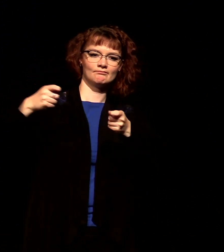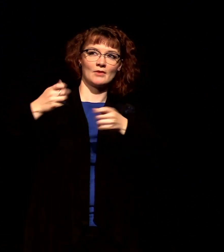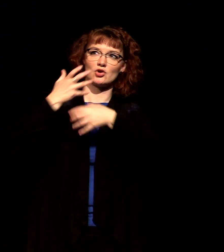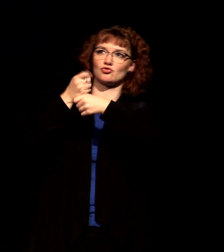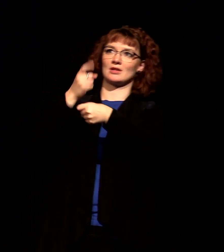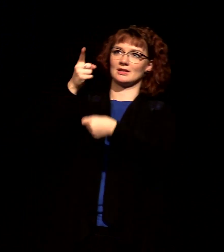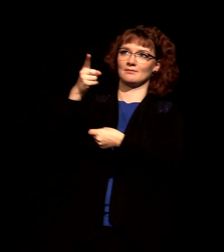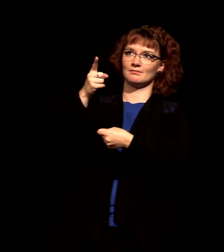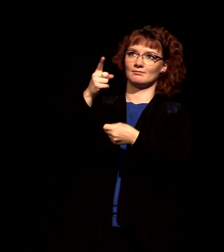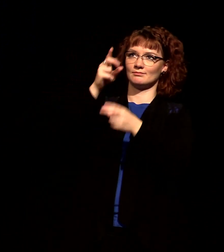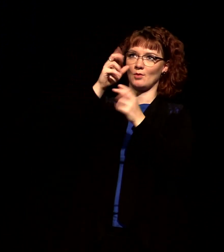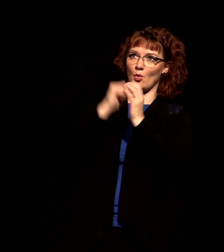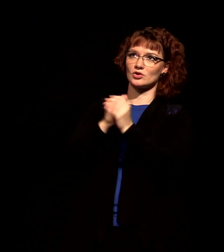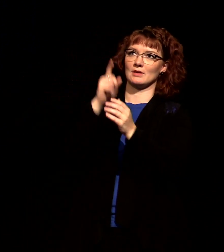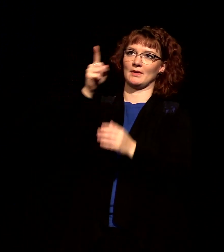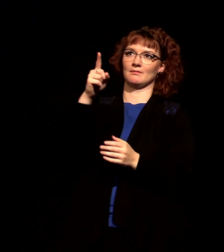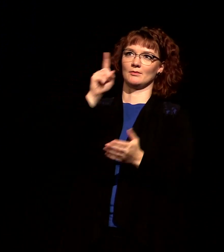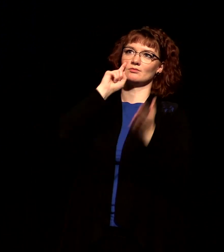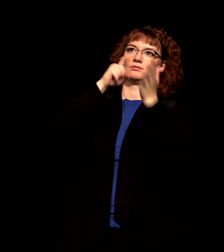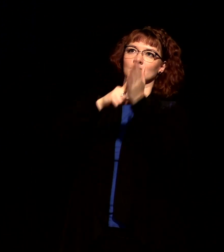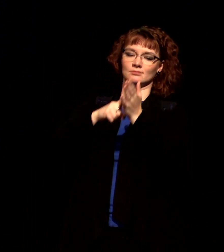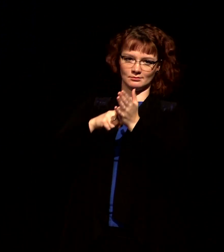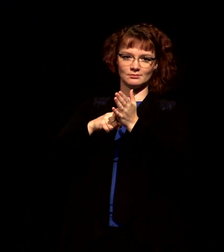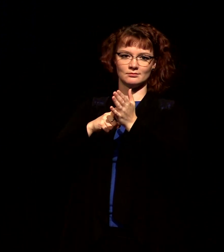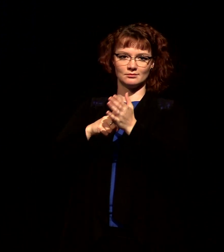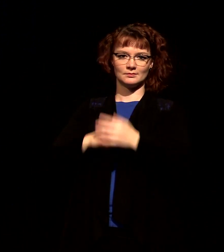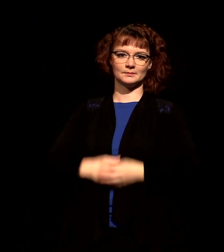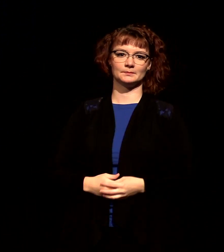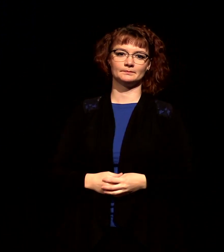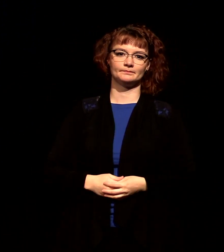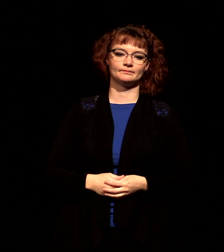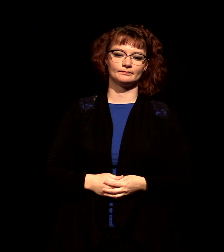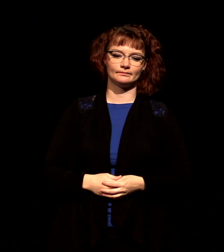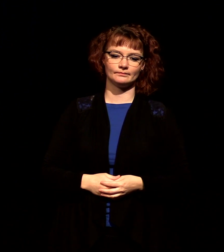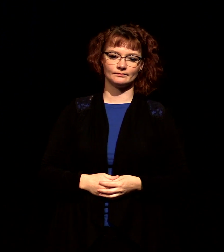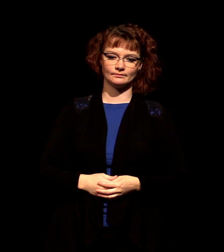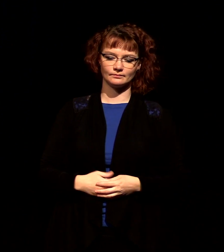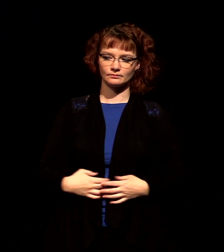And continuing in that theme, we're going to move to Psalm 96